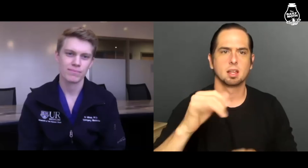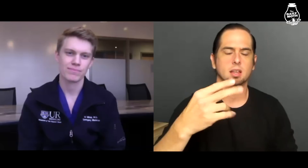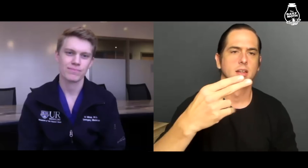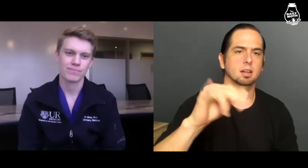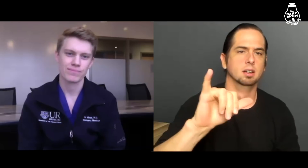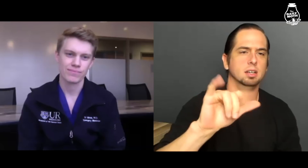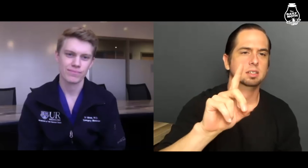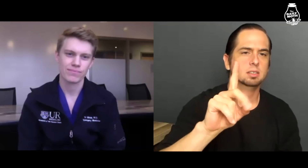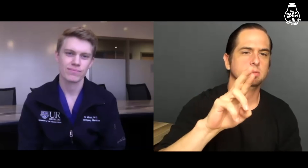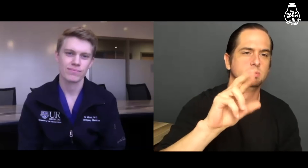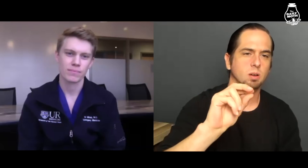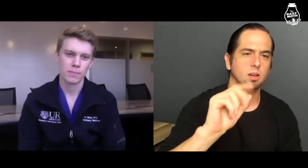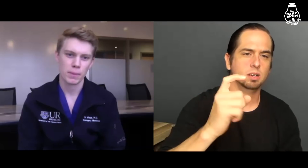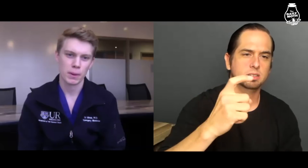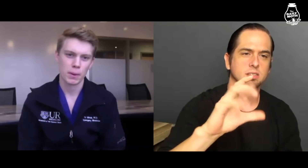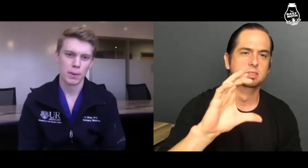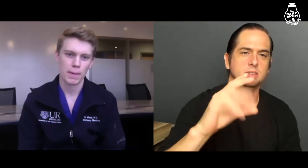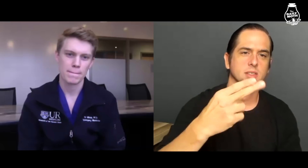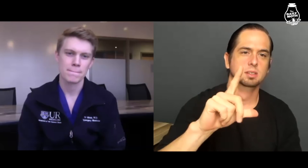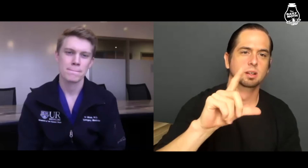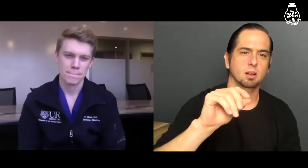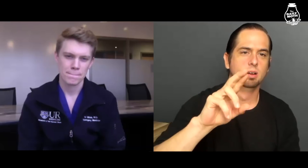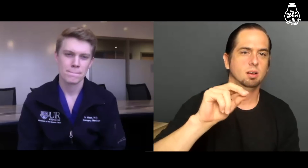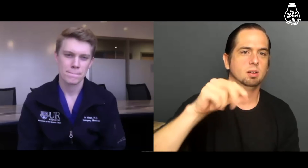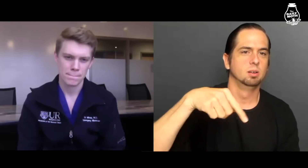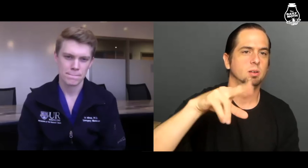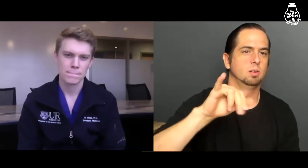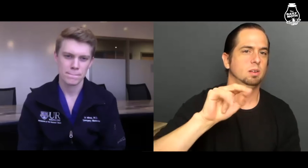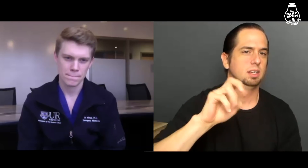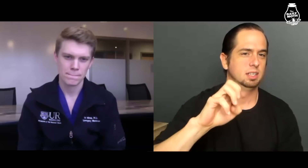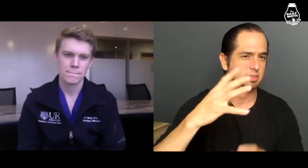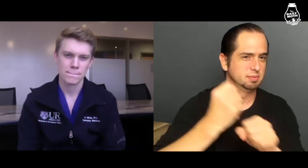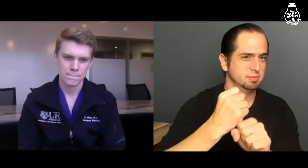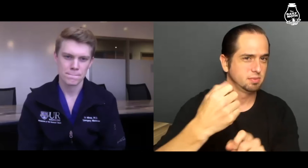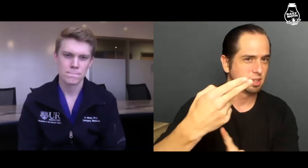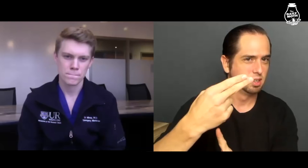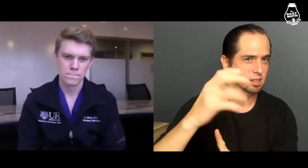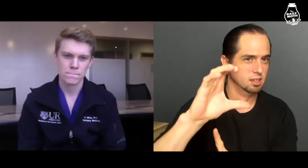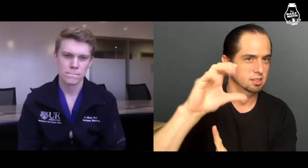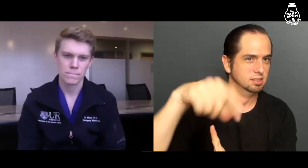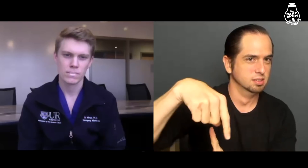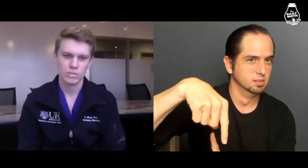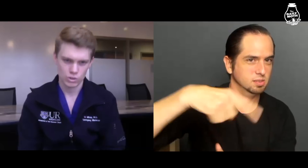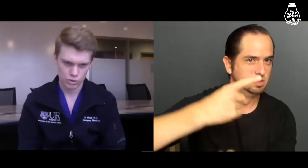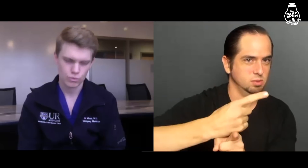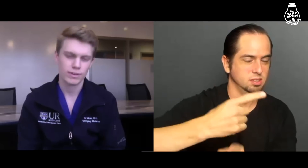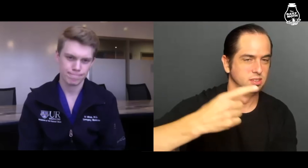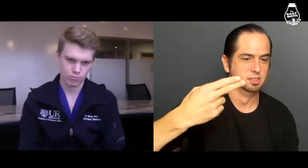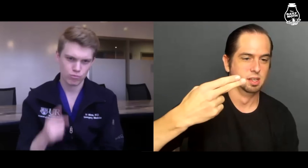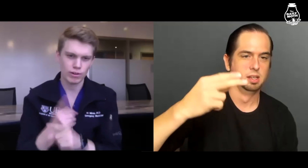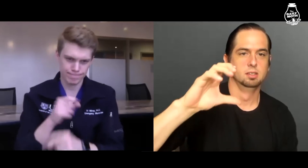They said hydroxychloroquine, which I understand is abbreviated as "HCQ," right?